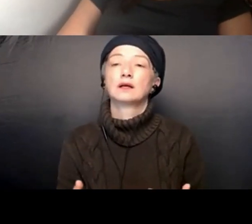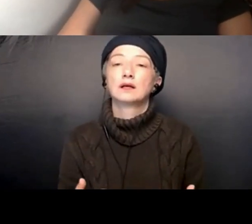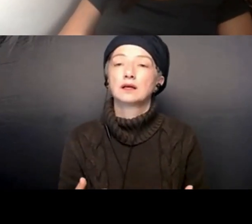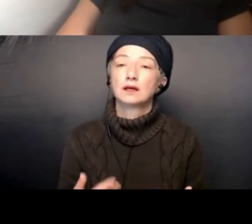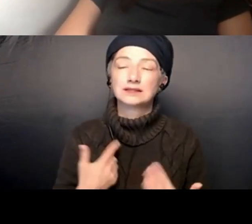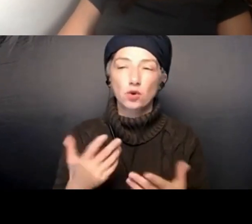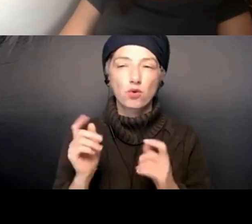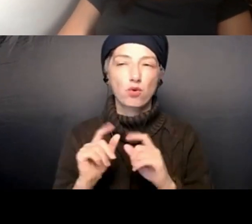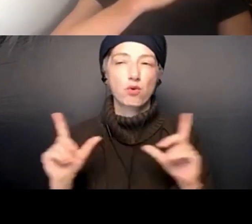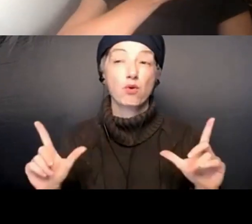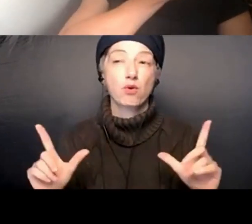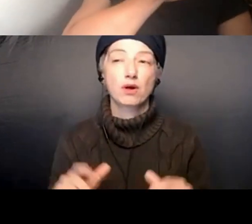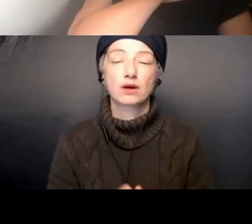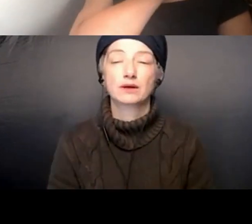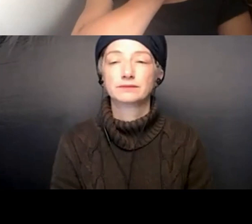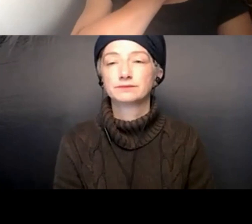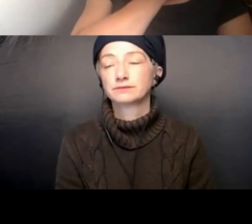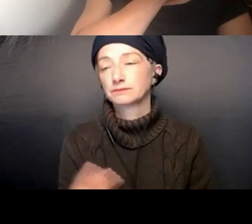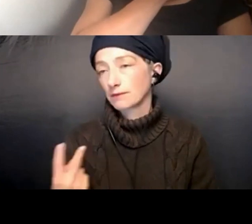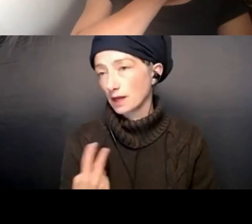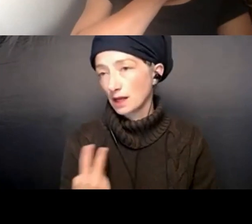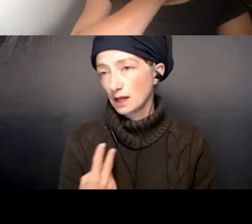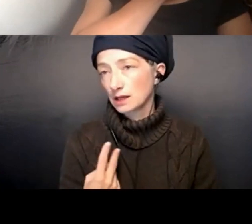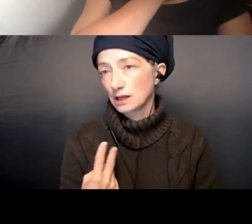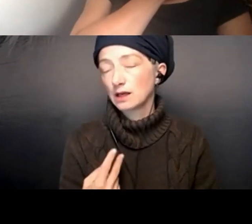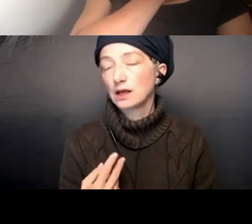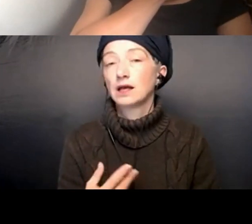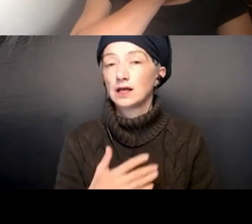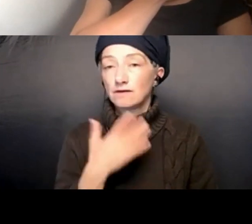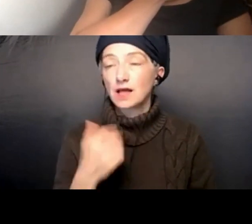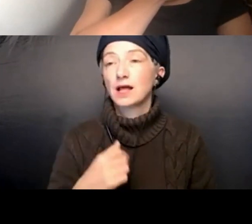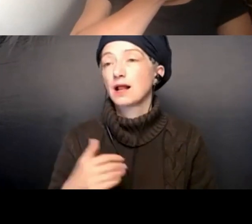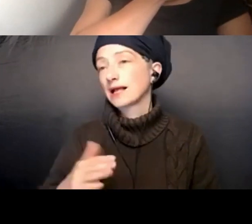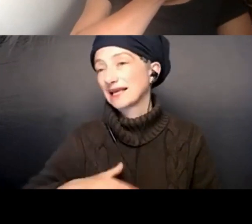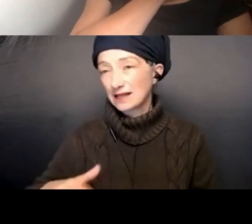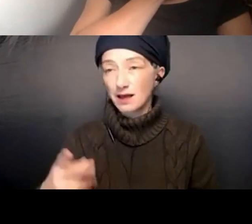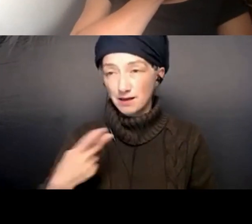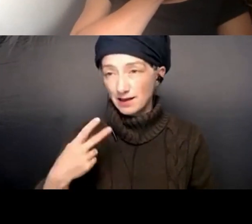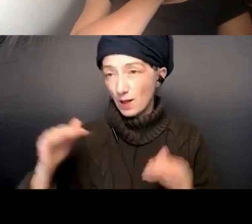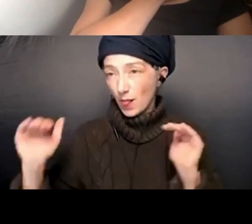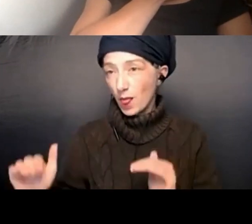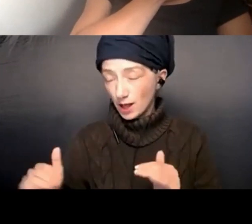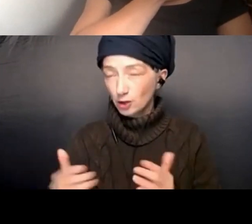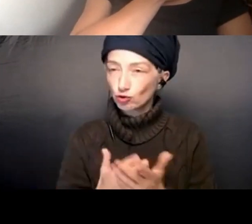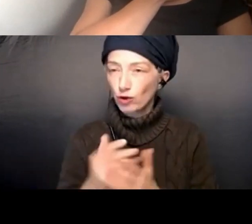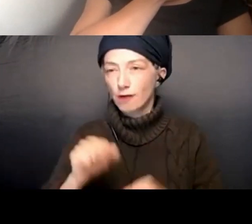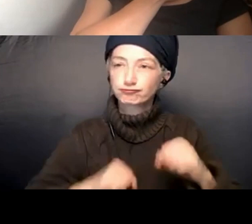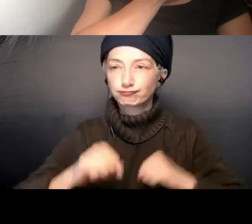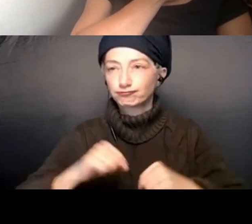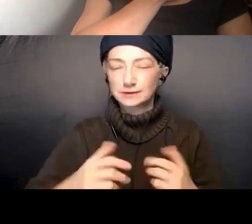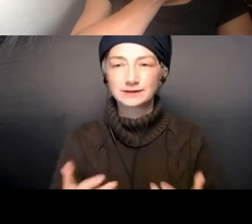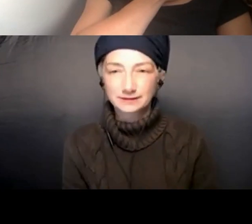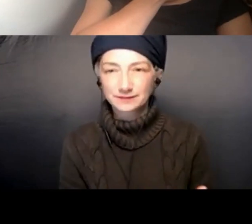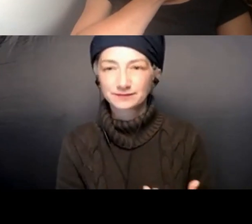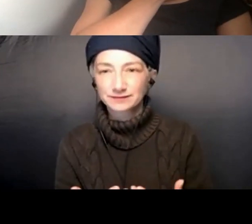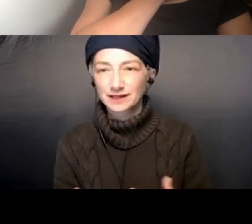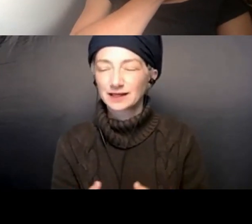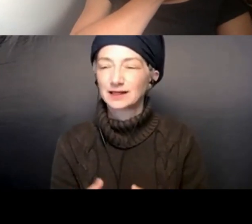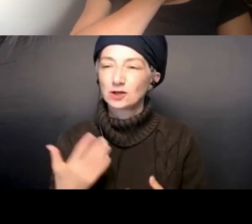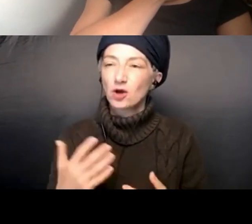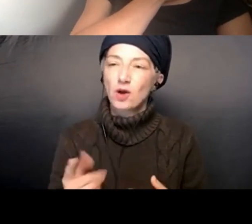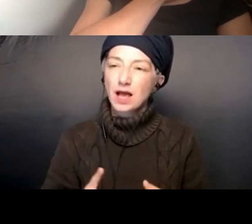So, we both have been crawling a lot as children. That was for both of us our main mode of moving.